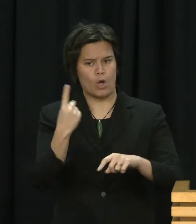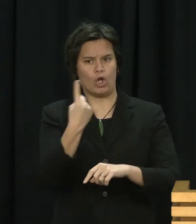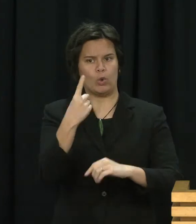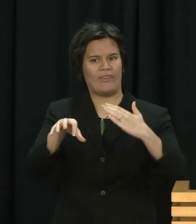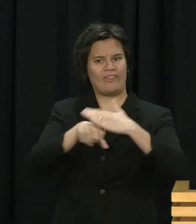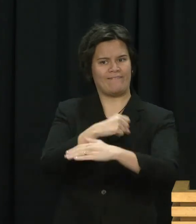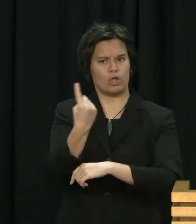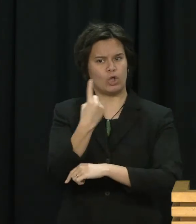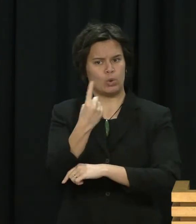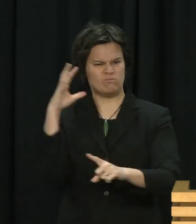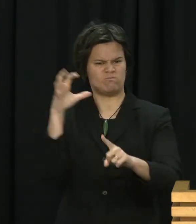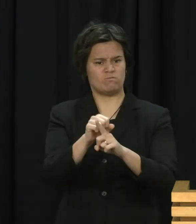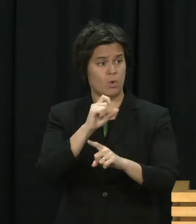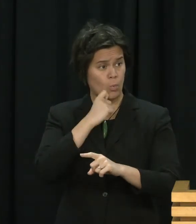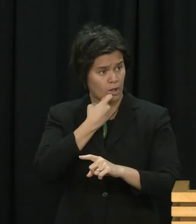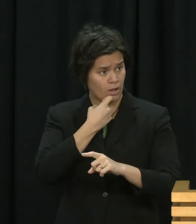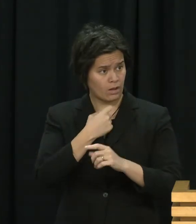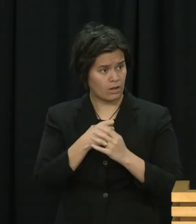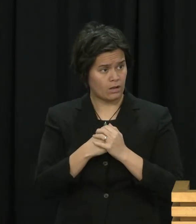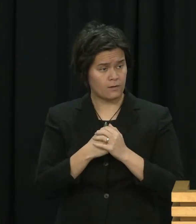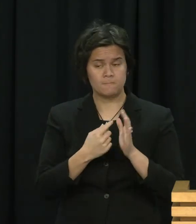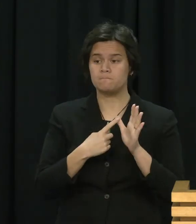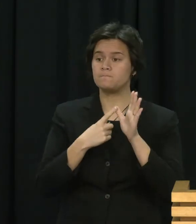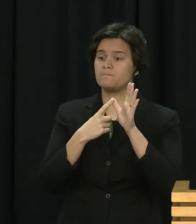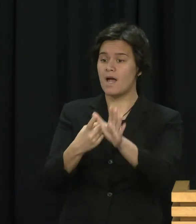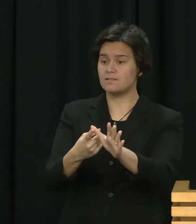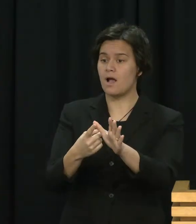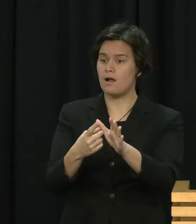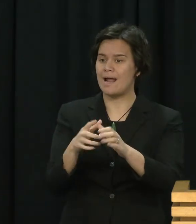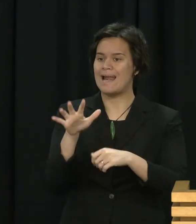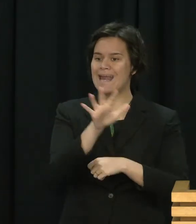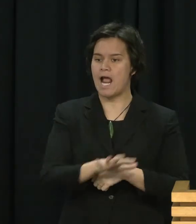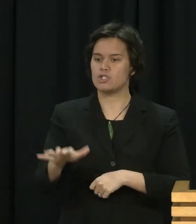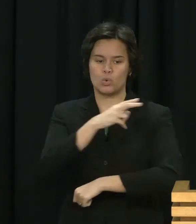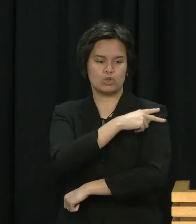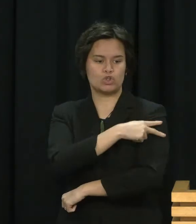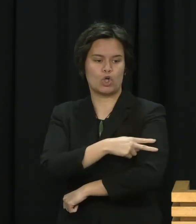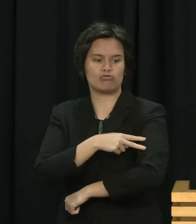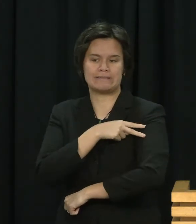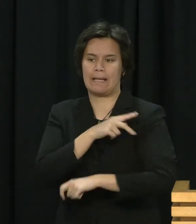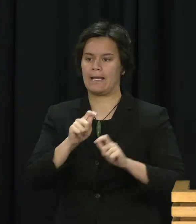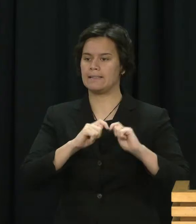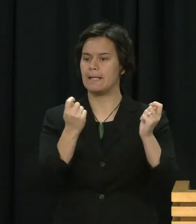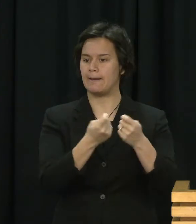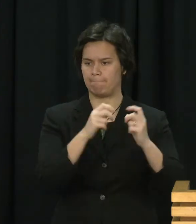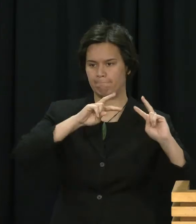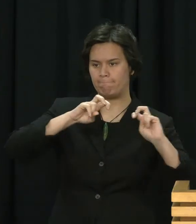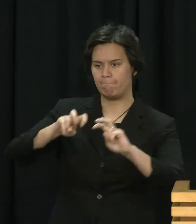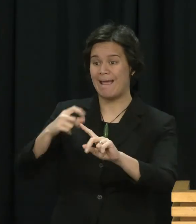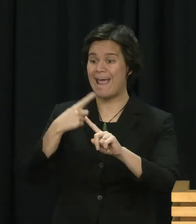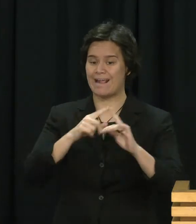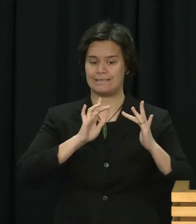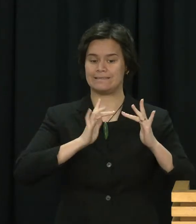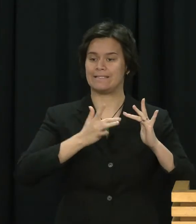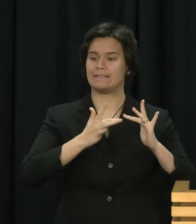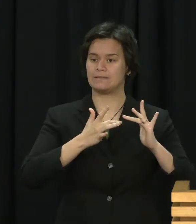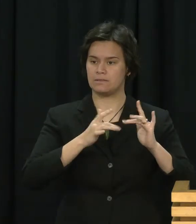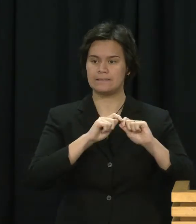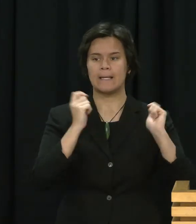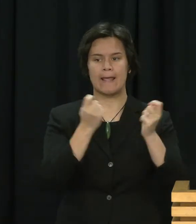advice on that. Who did this? What sort of